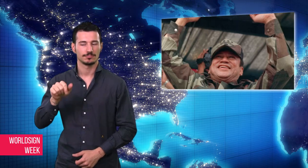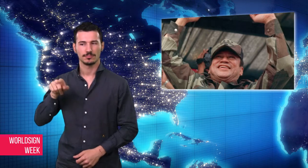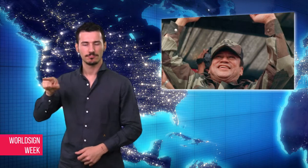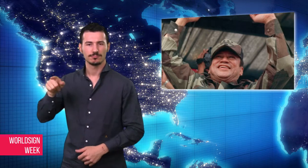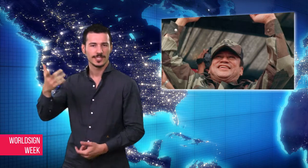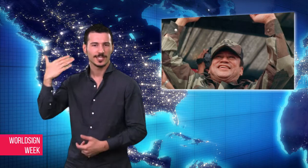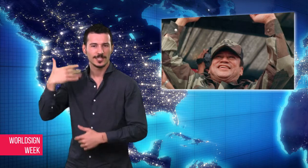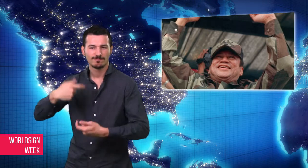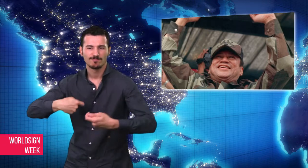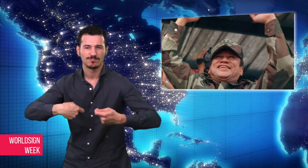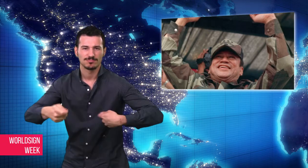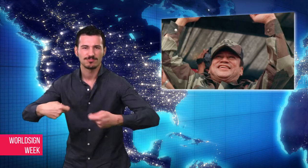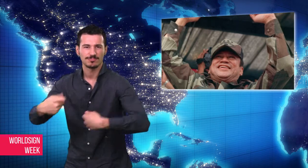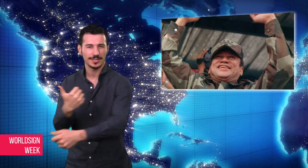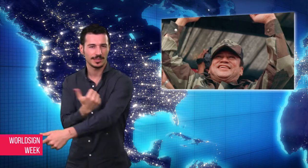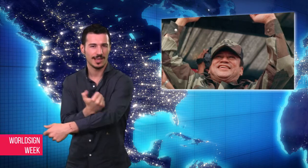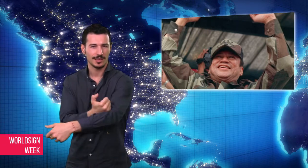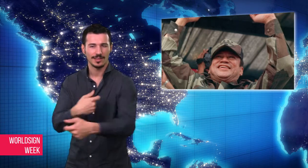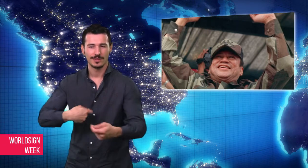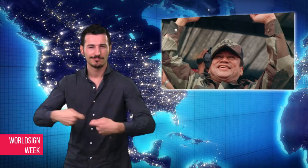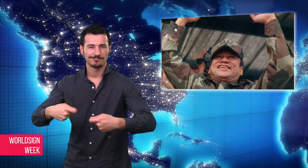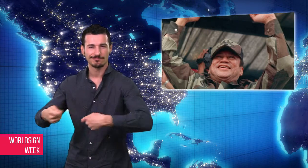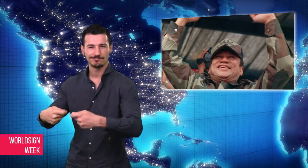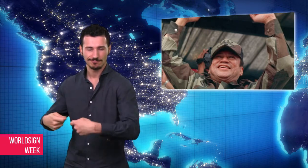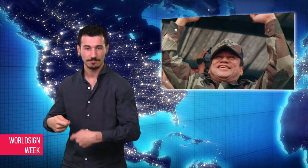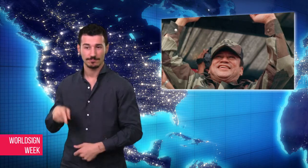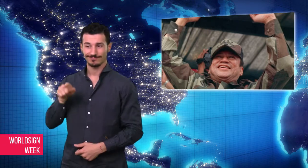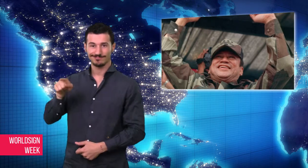drug trafficker has died at 83.